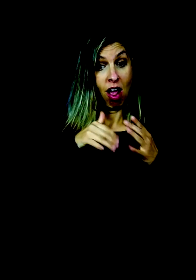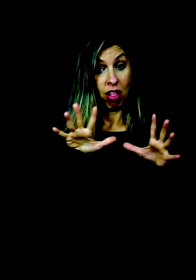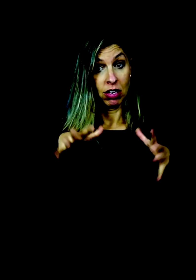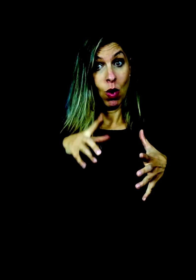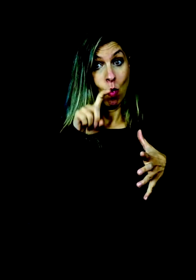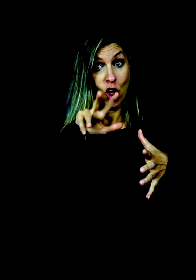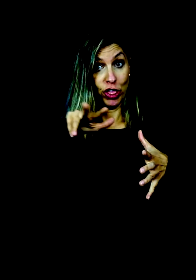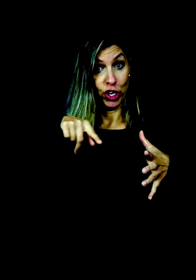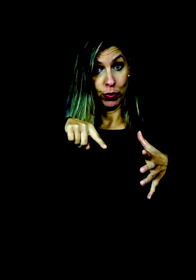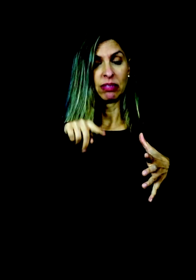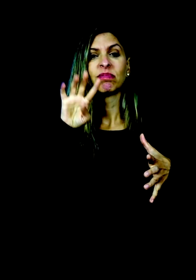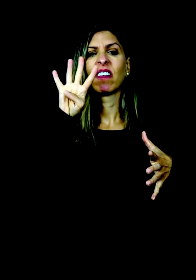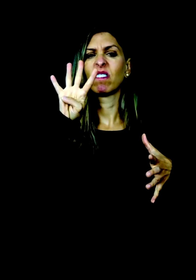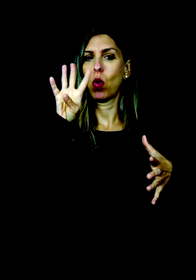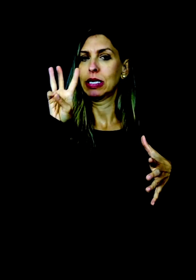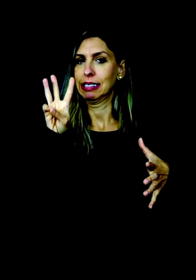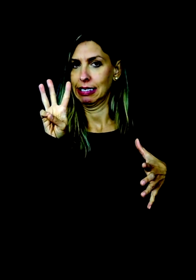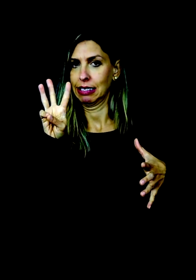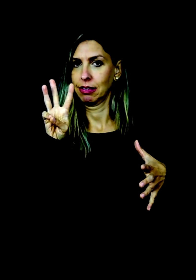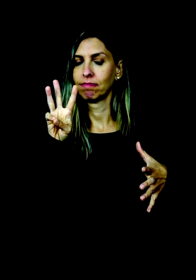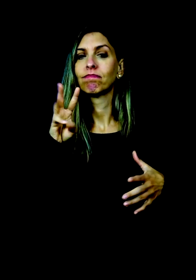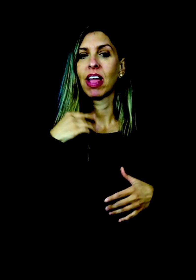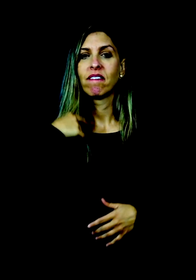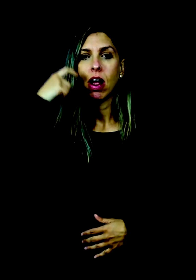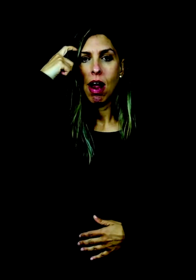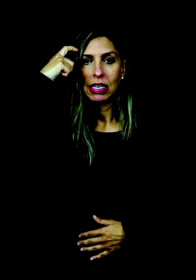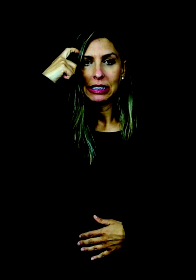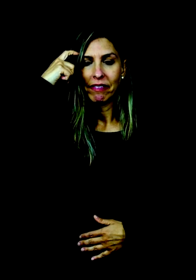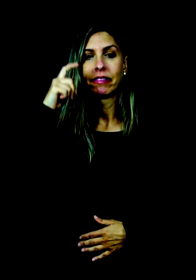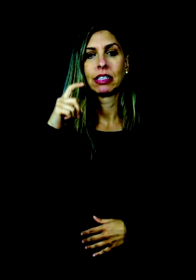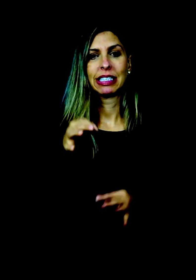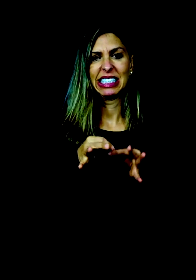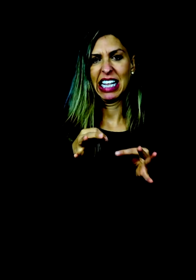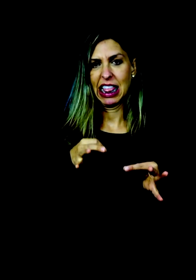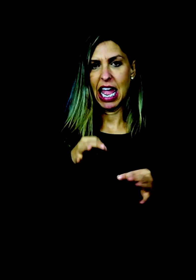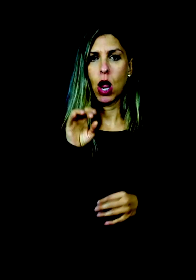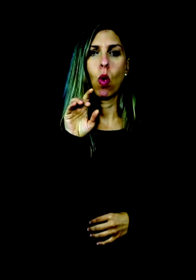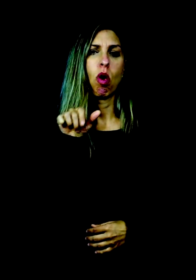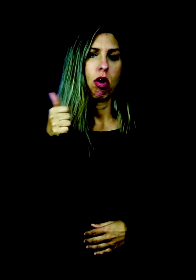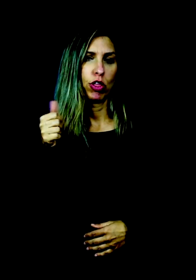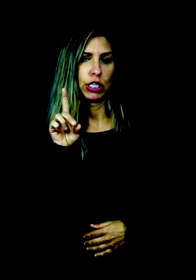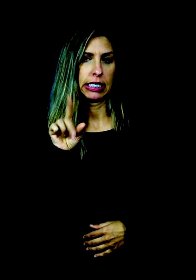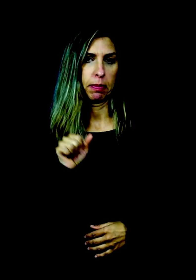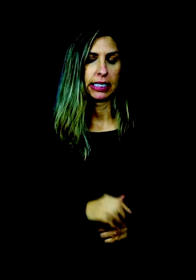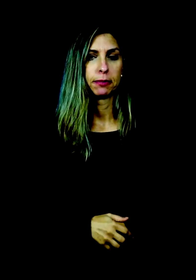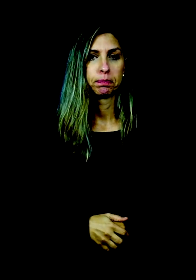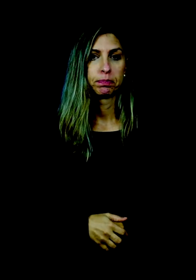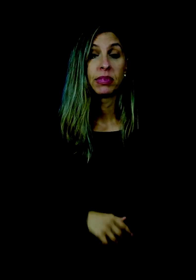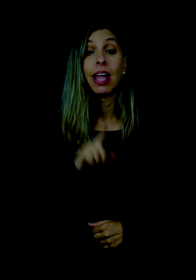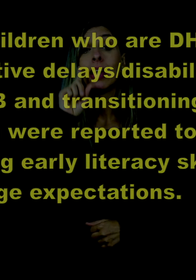46 of the 133 had cognitive delay/disability